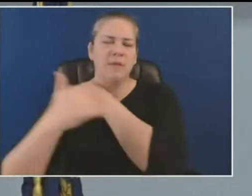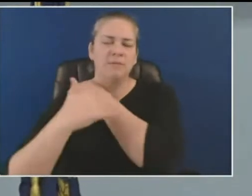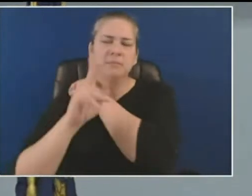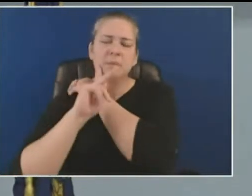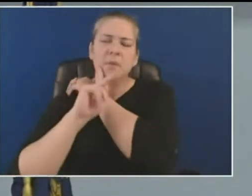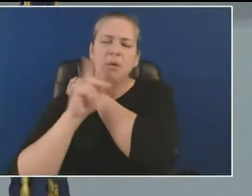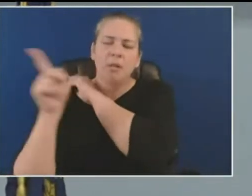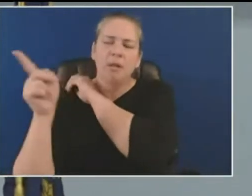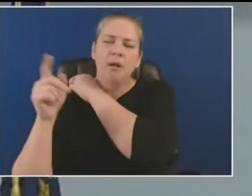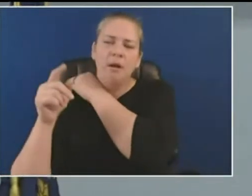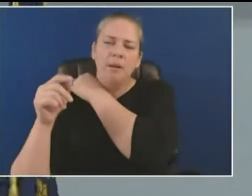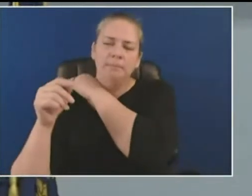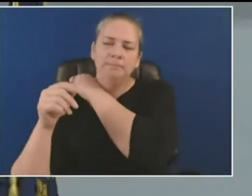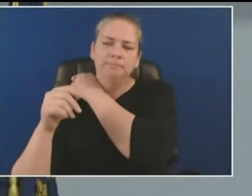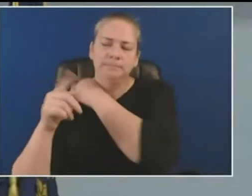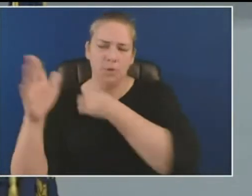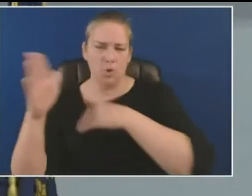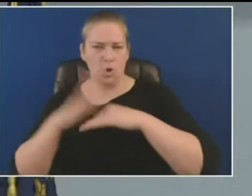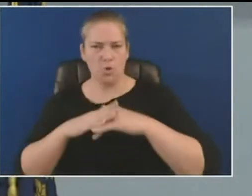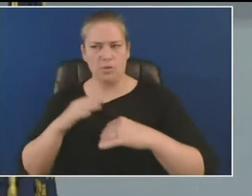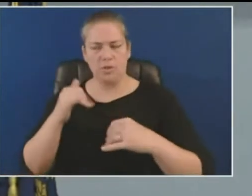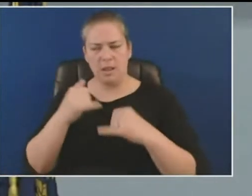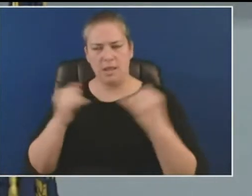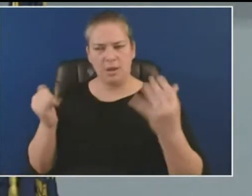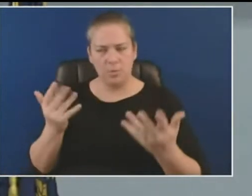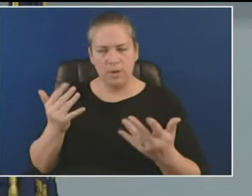are on the line. Do we have Michael Dillon paint?